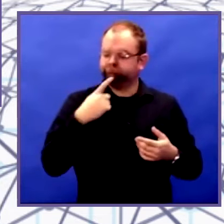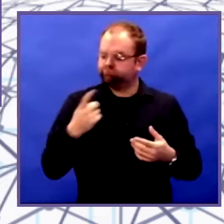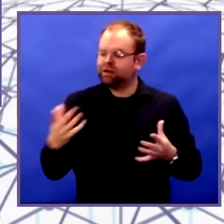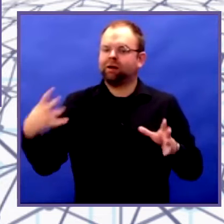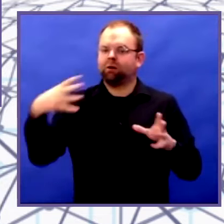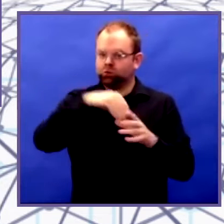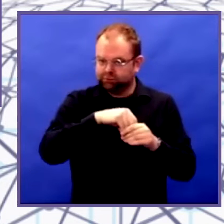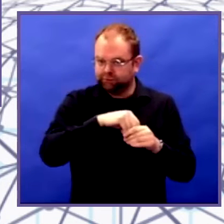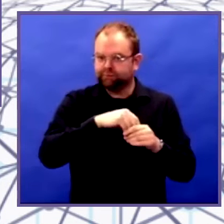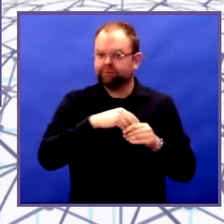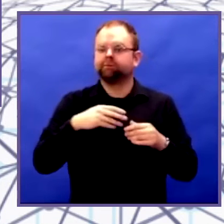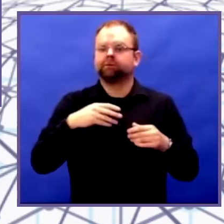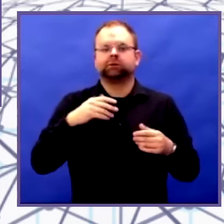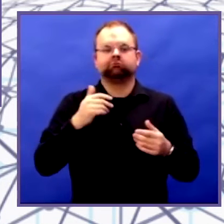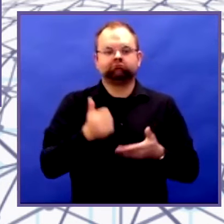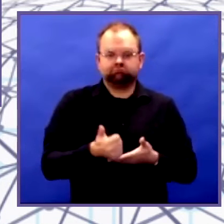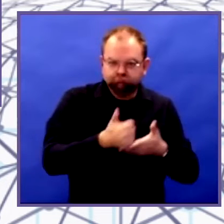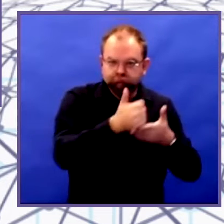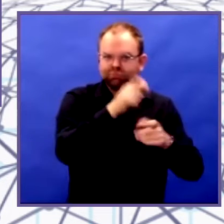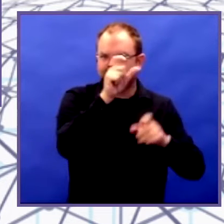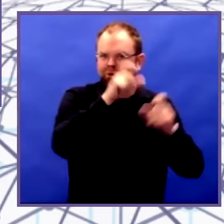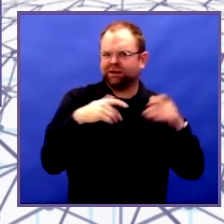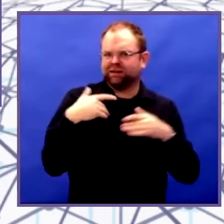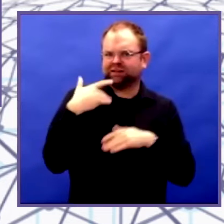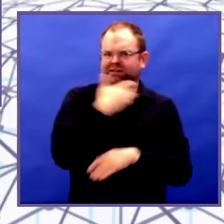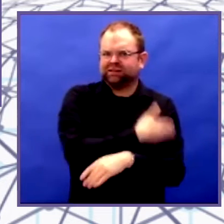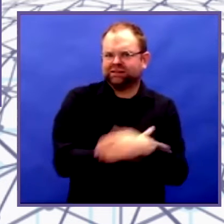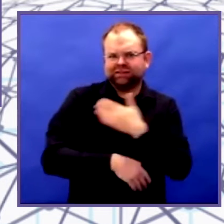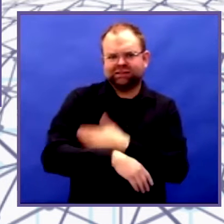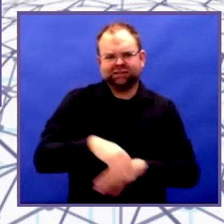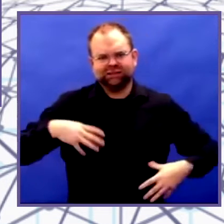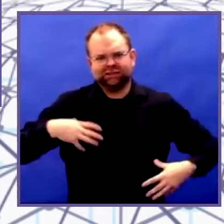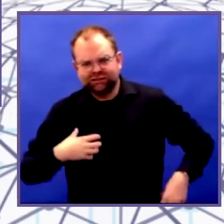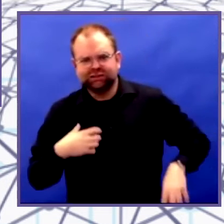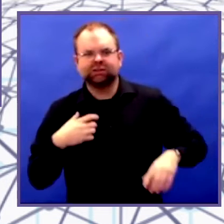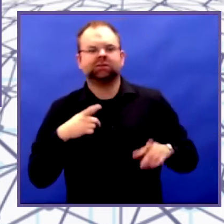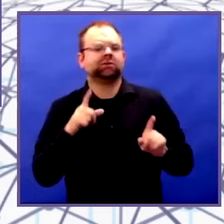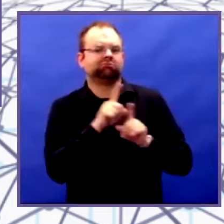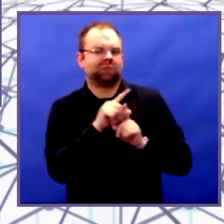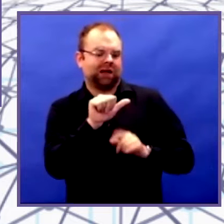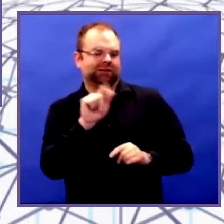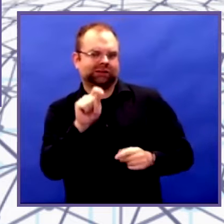So this in itself demonstrates how far we have come.